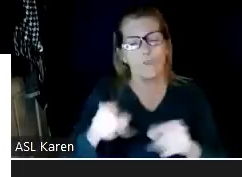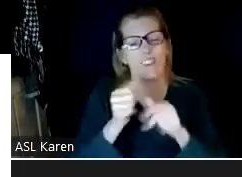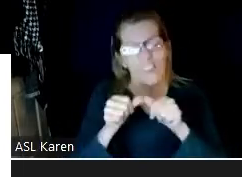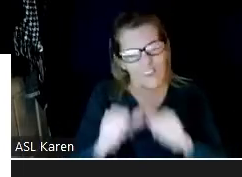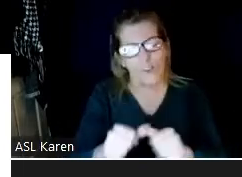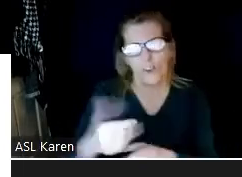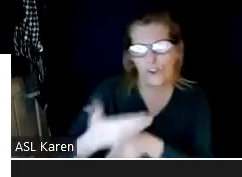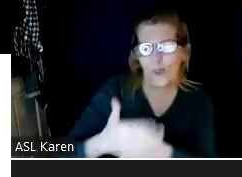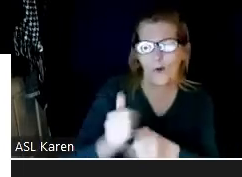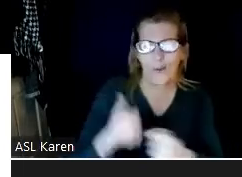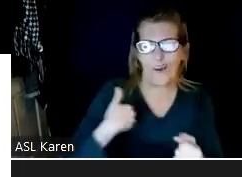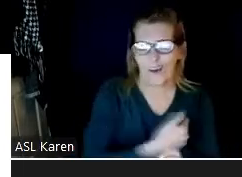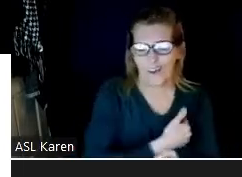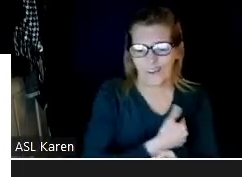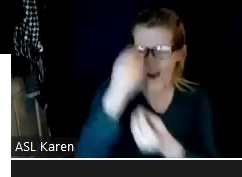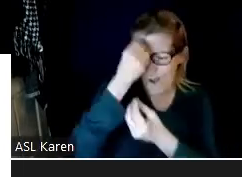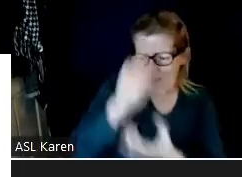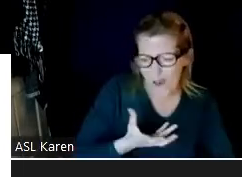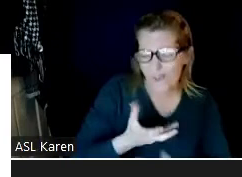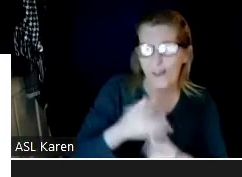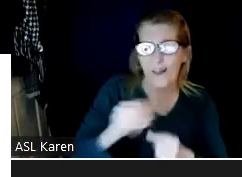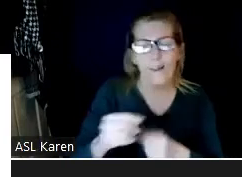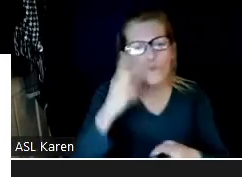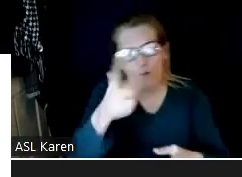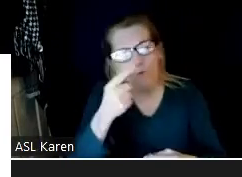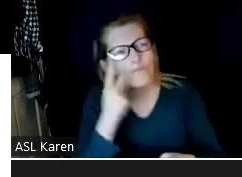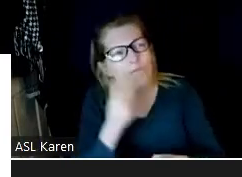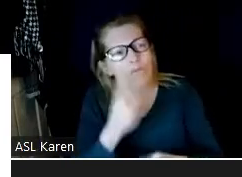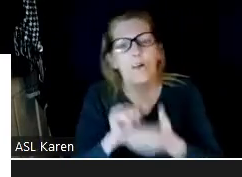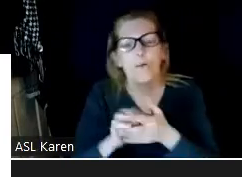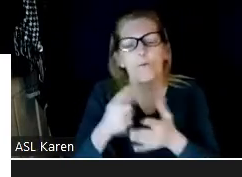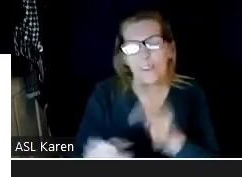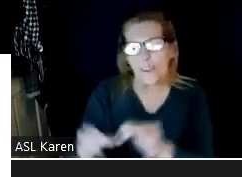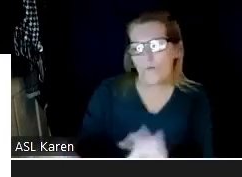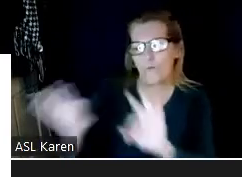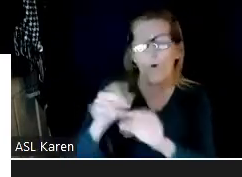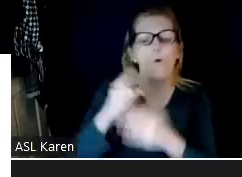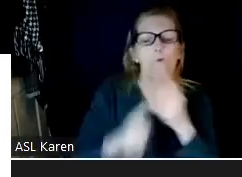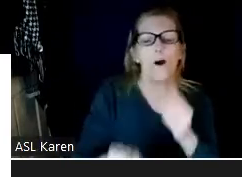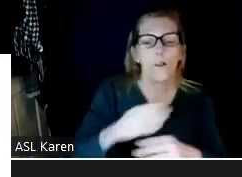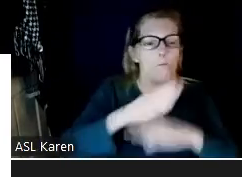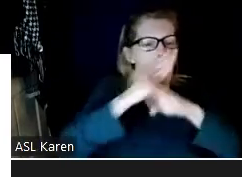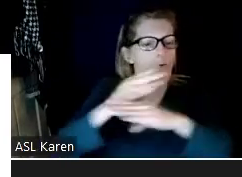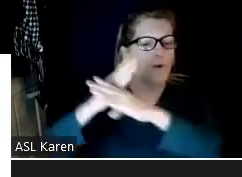us information and insights about what's important about what barriers people might have to accessing